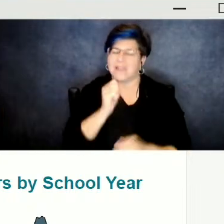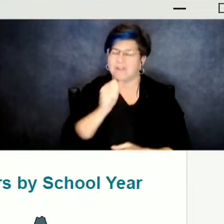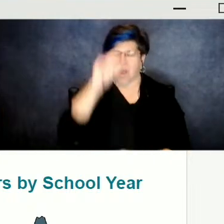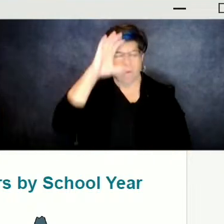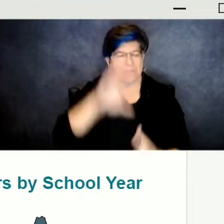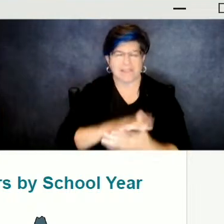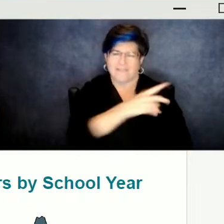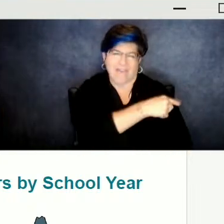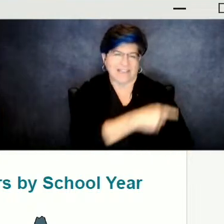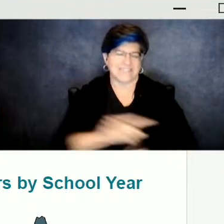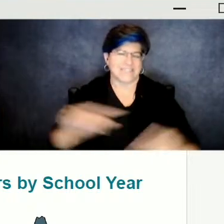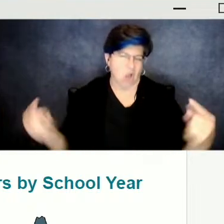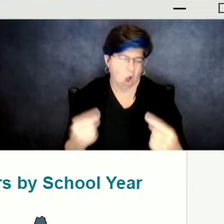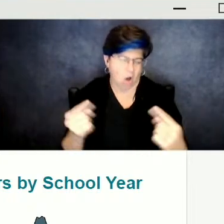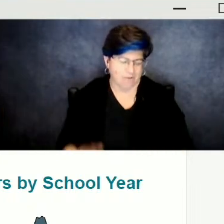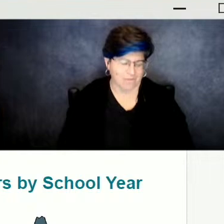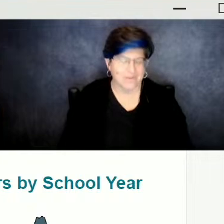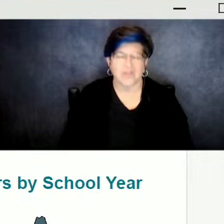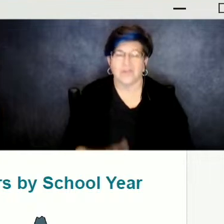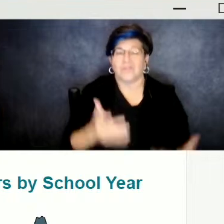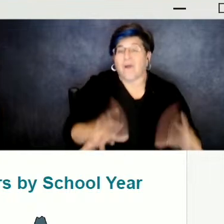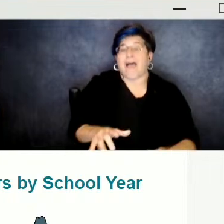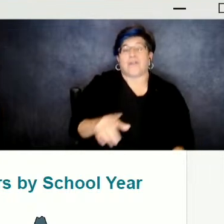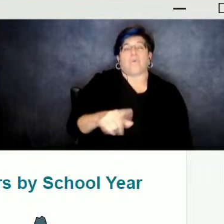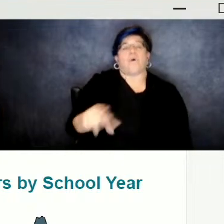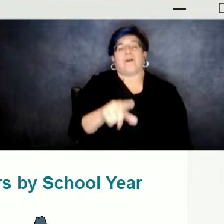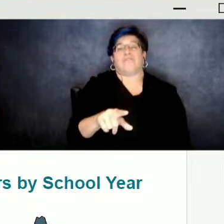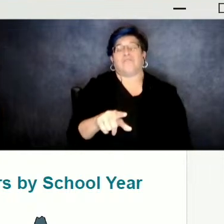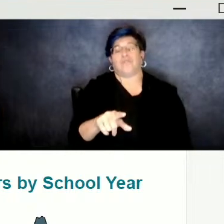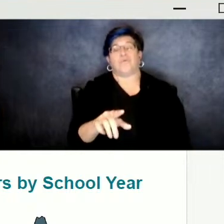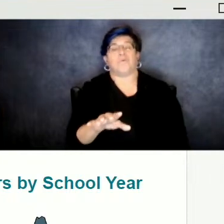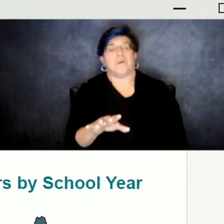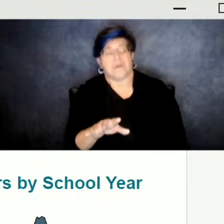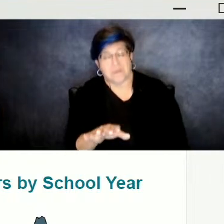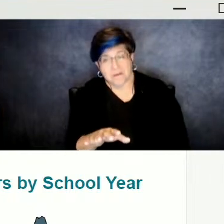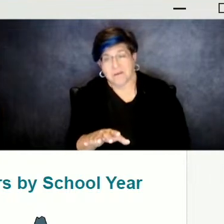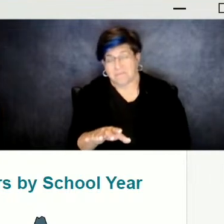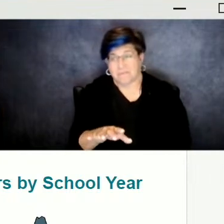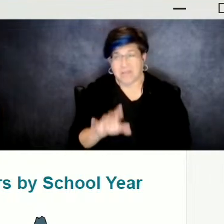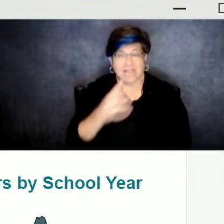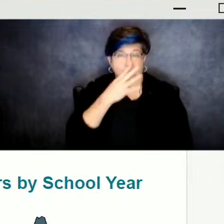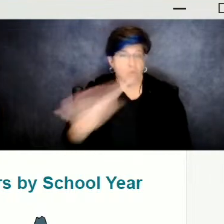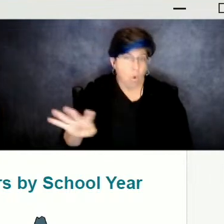COMPLIANT AND MOST FAMILIES